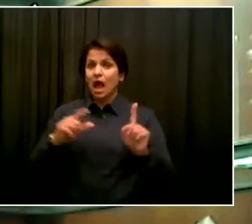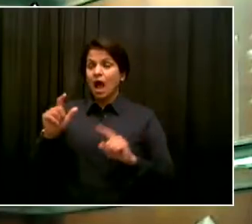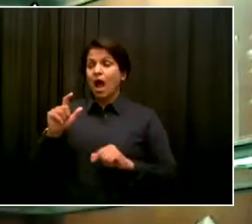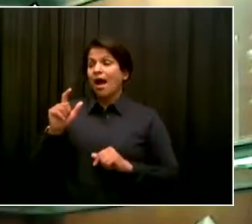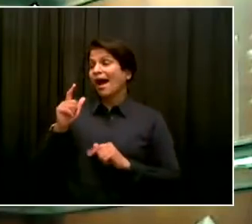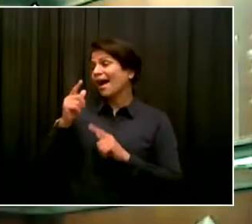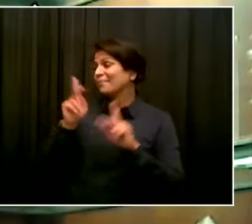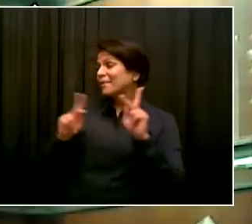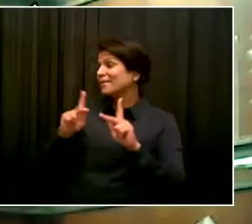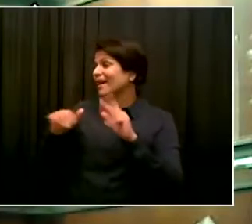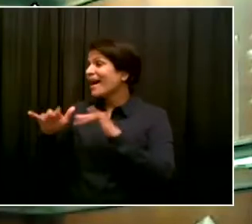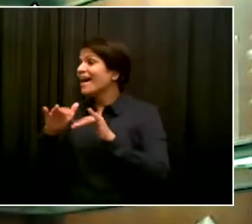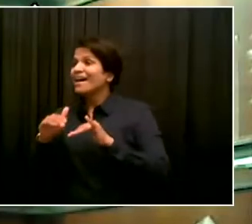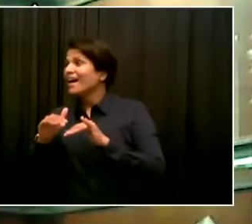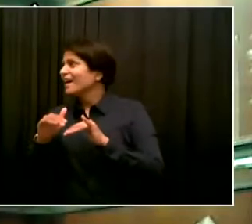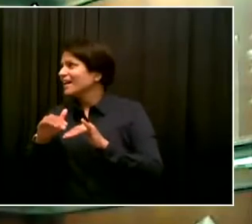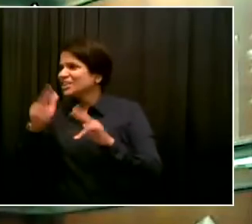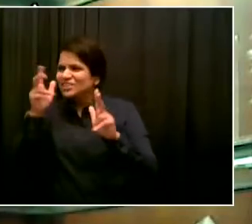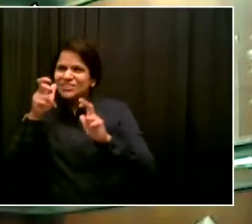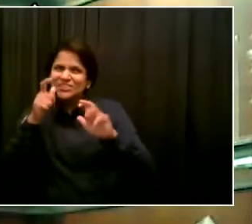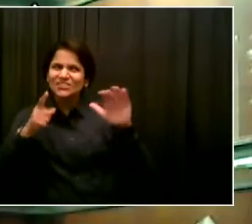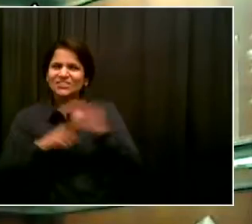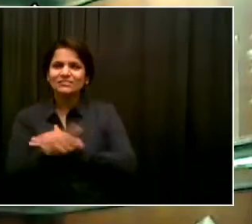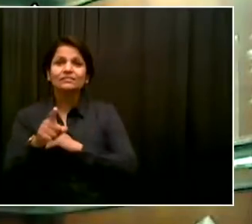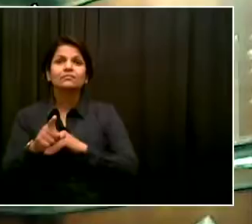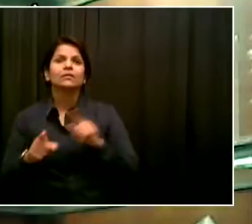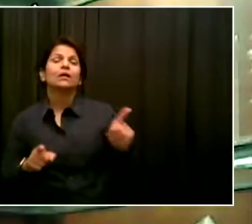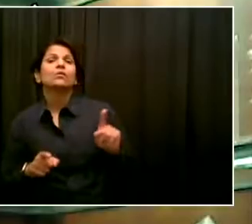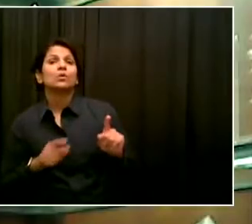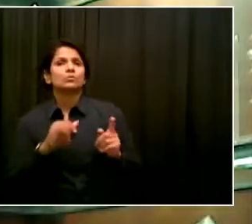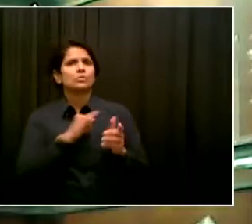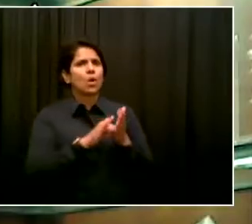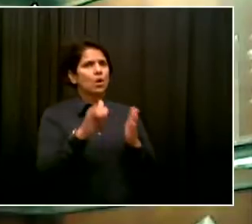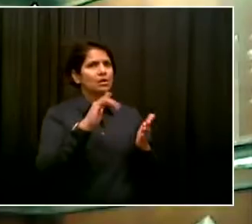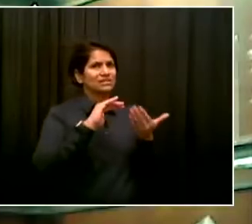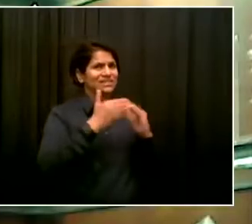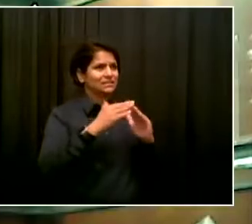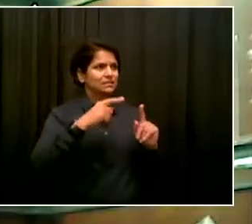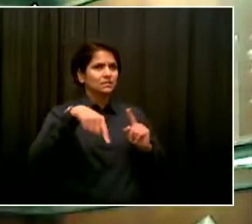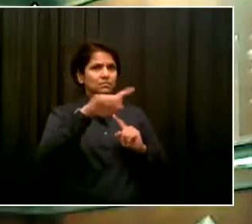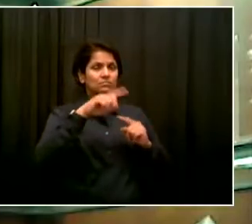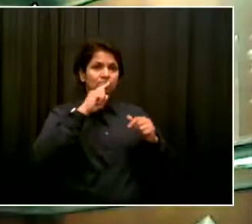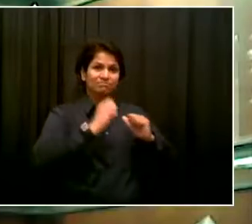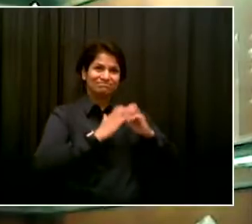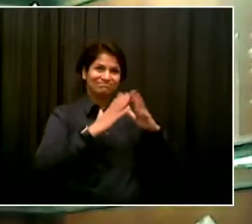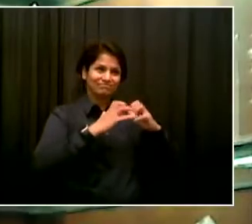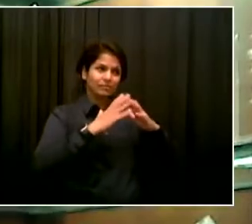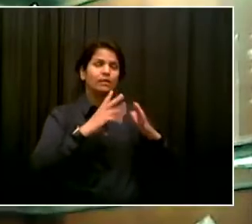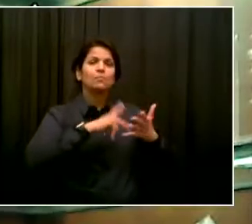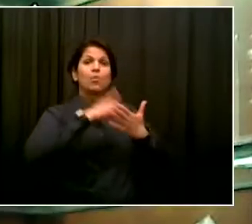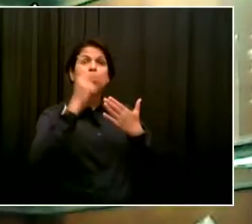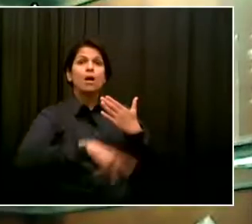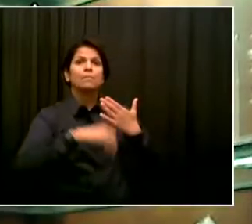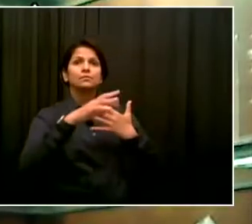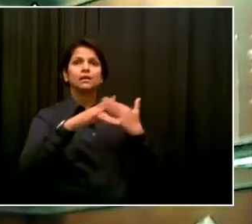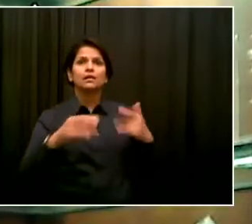[ BRIEF PAUSE IN CAPTIONING ] YOU ARE LAUNCHING TODAY AND IN CONJUNCTION WITH US.